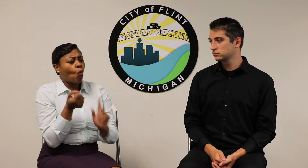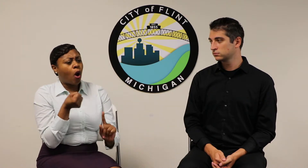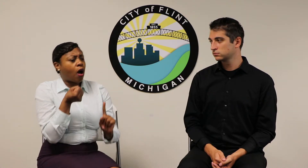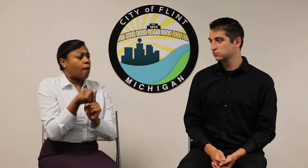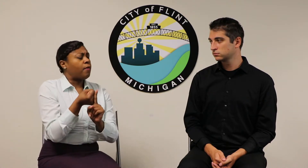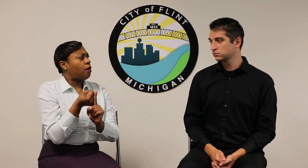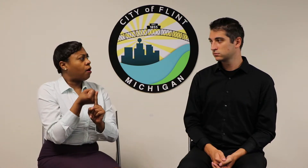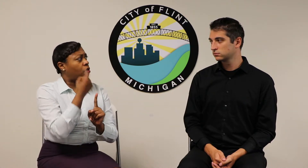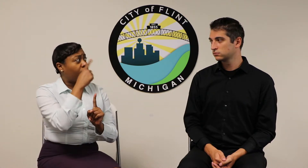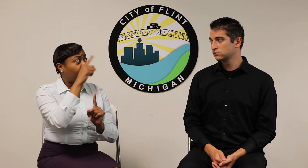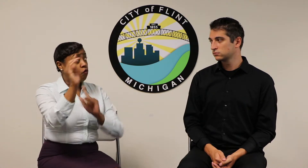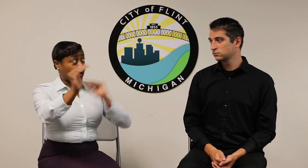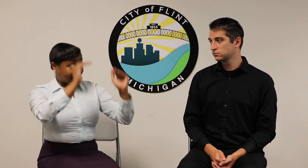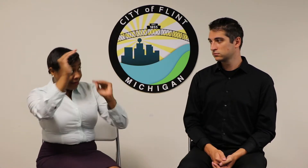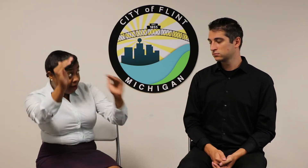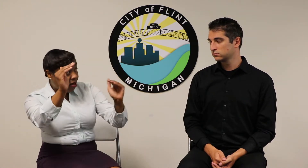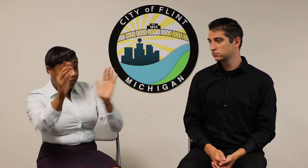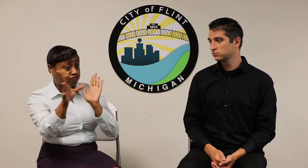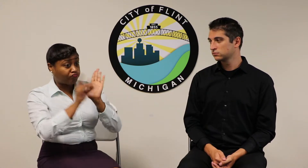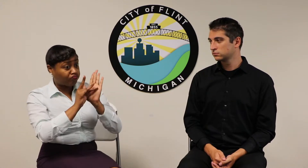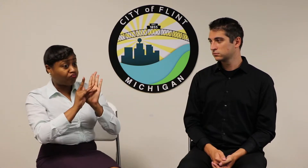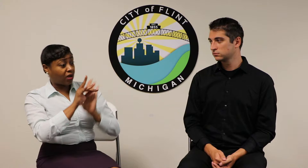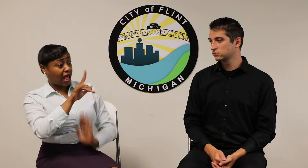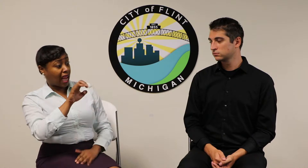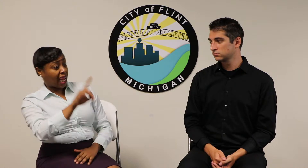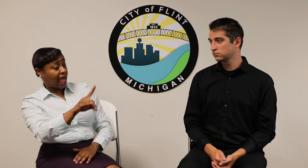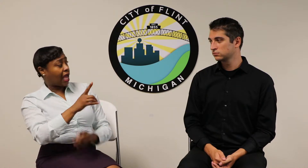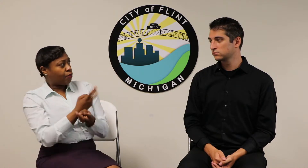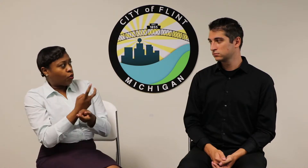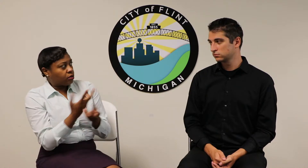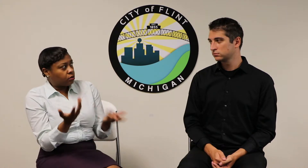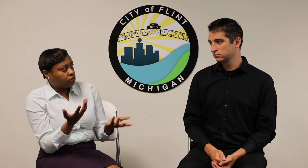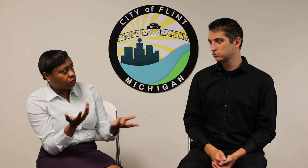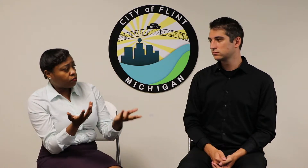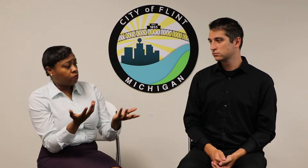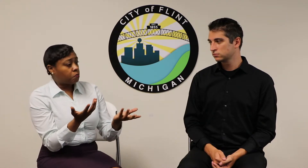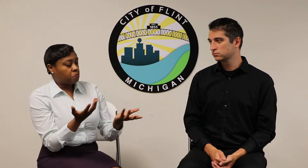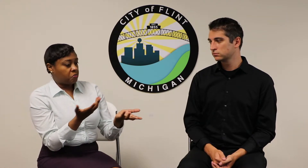poisoning. You know, we have research that talks about acute